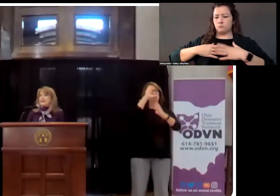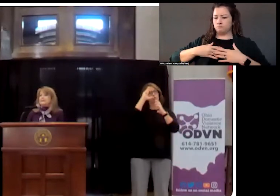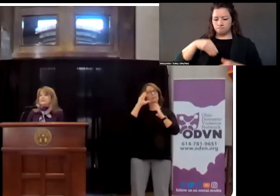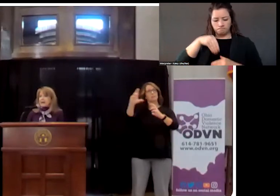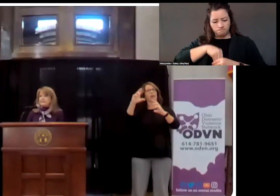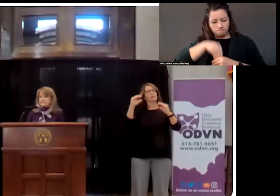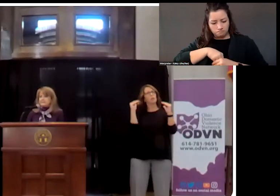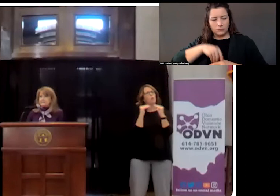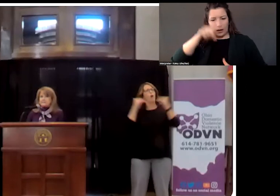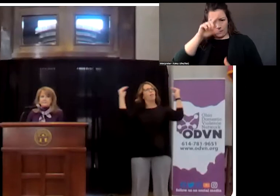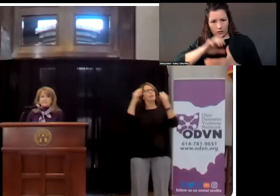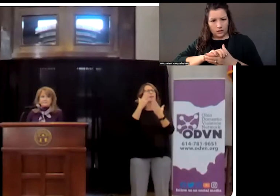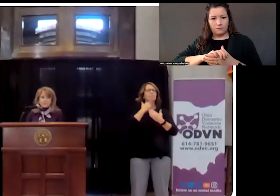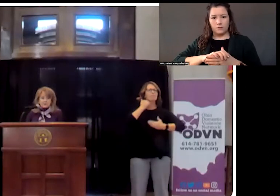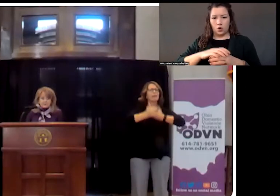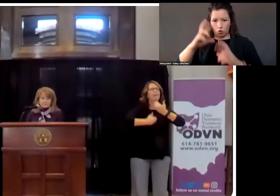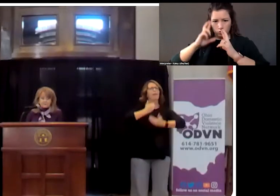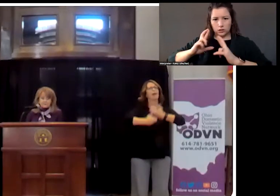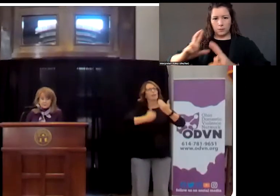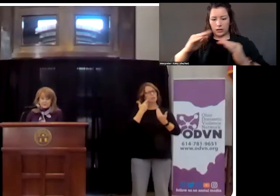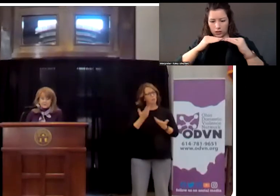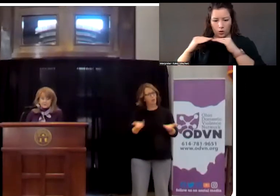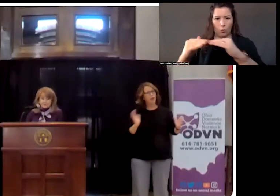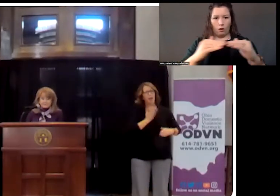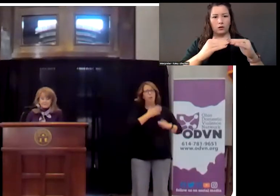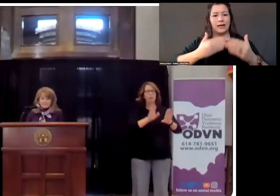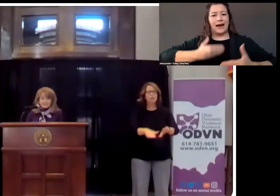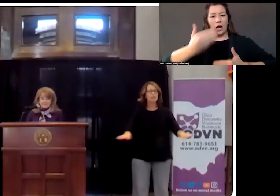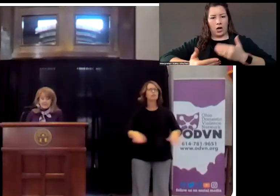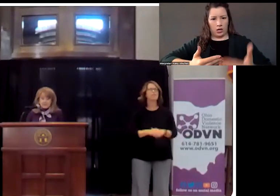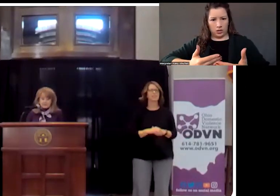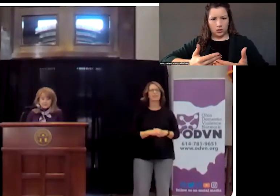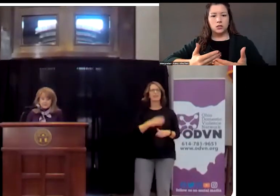and kindness to our children, her children, my grandchildren.